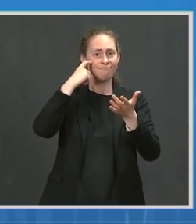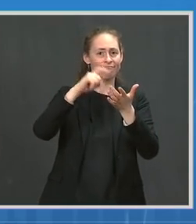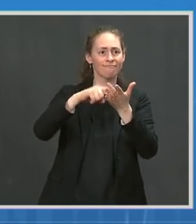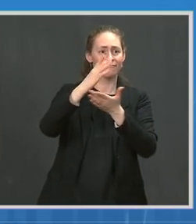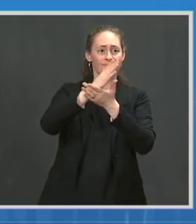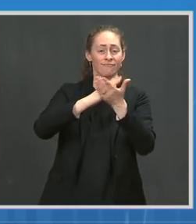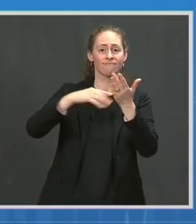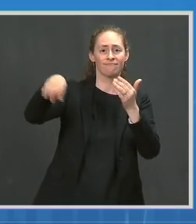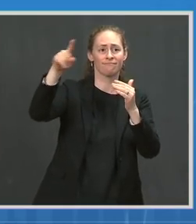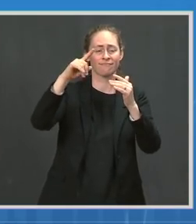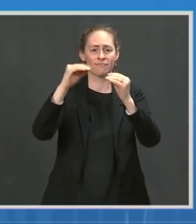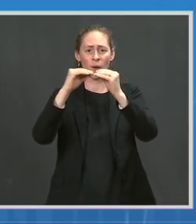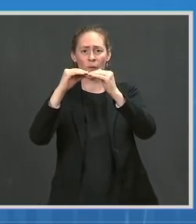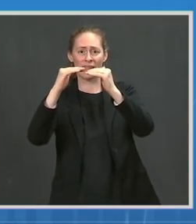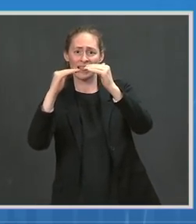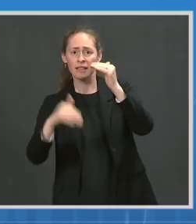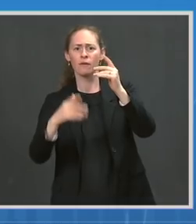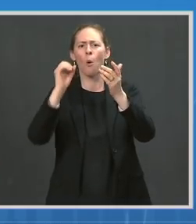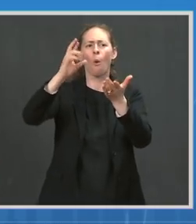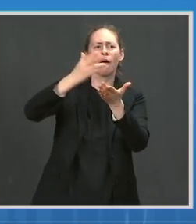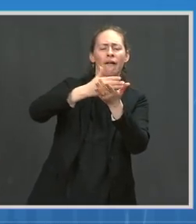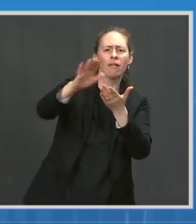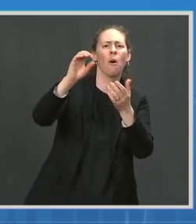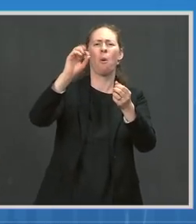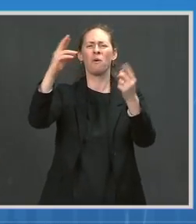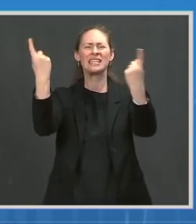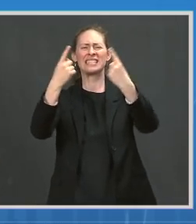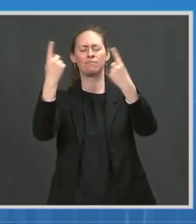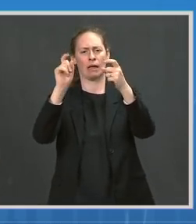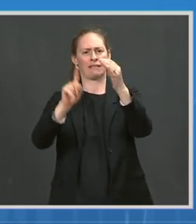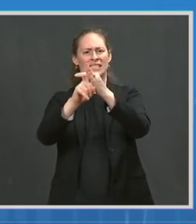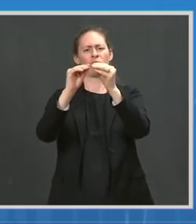Mr. Slavitt: Next question. Moderator: Shannon Pettypiece at NBC.